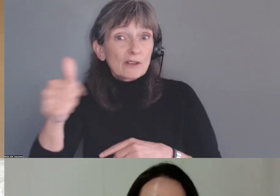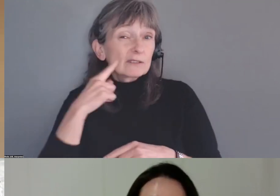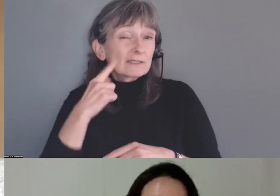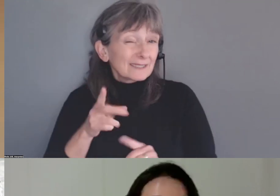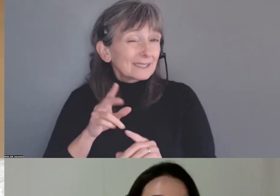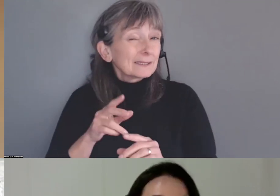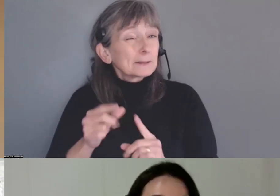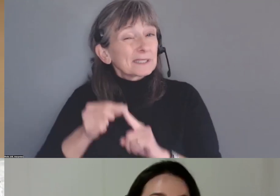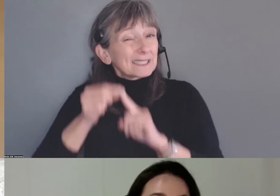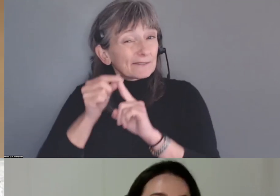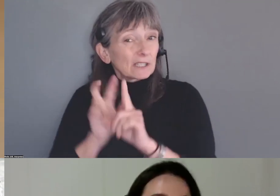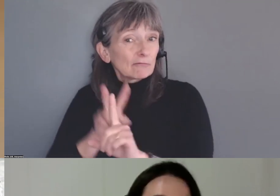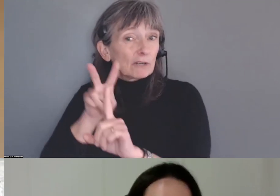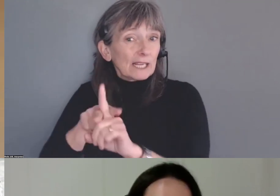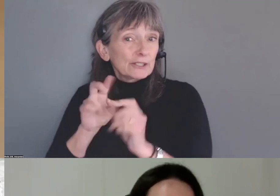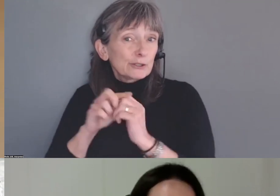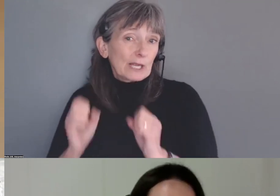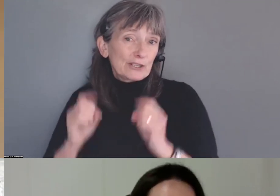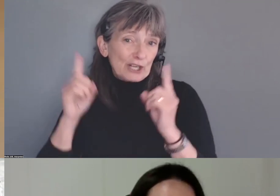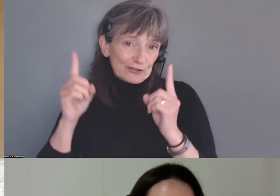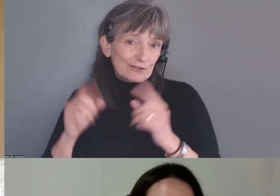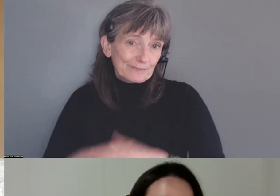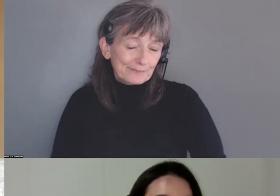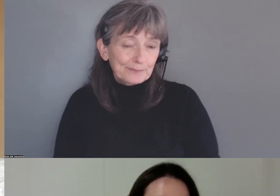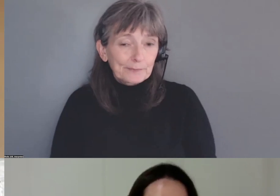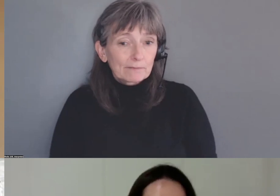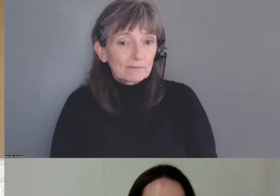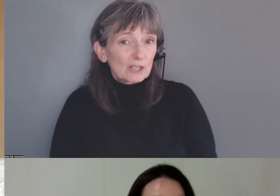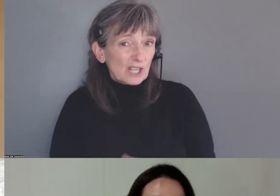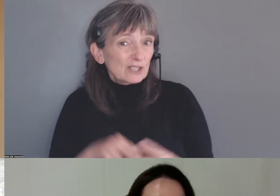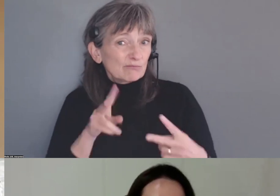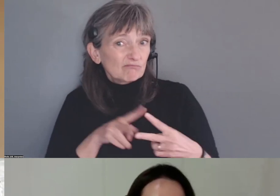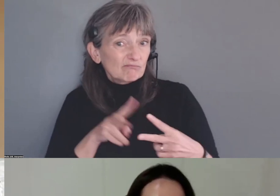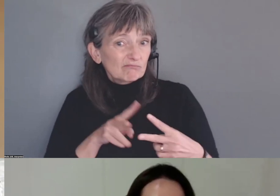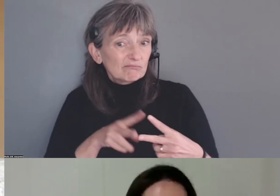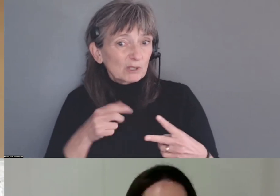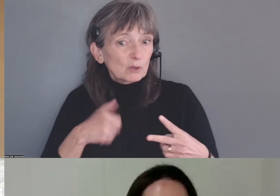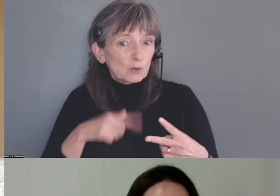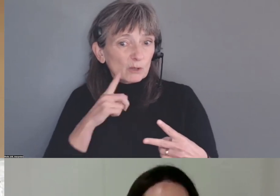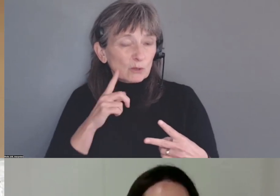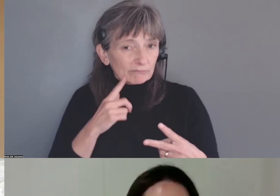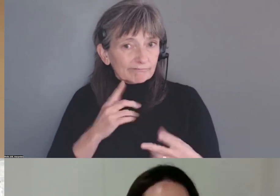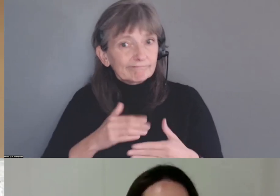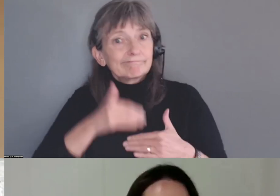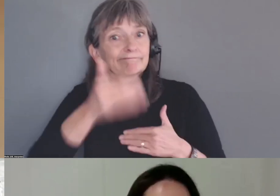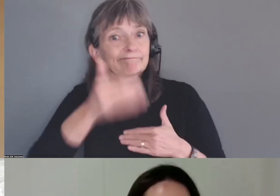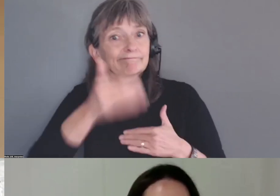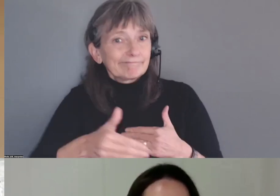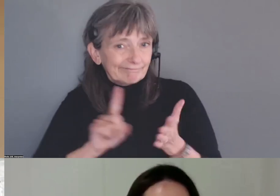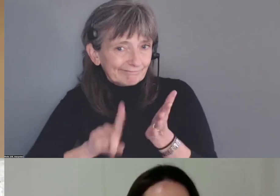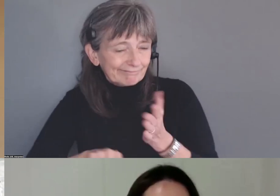that's just two areas for us that are next up. Madeleine: Interesting. This reminds me,